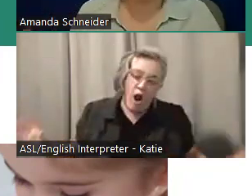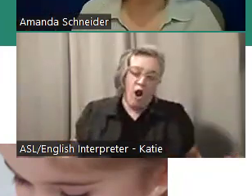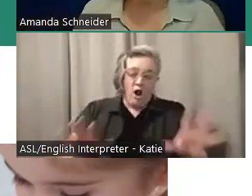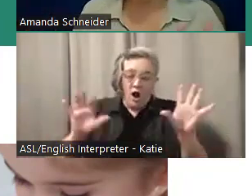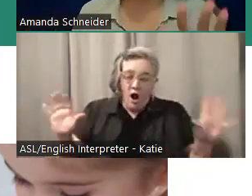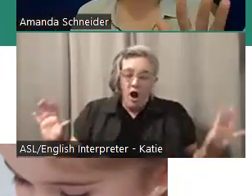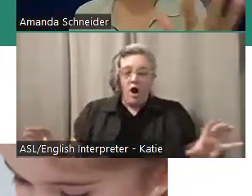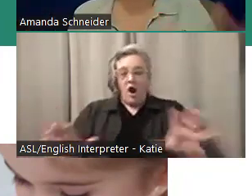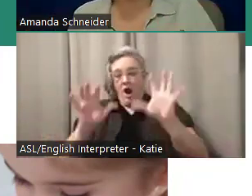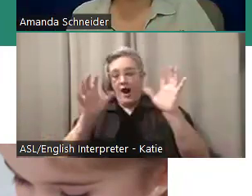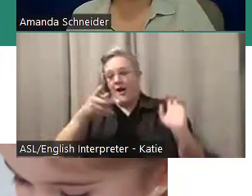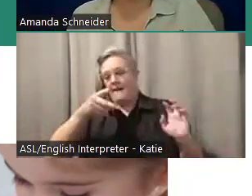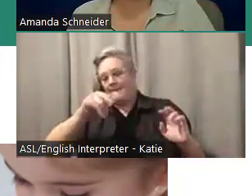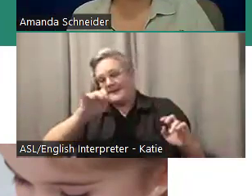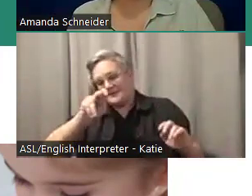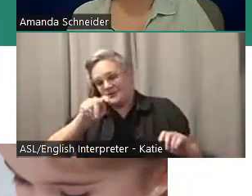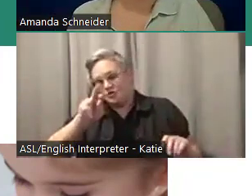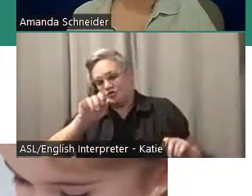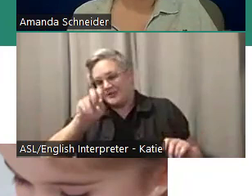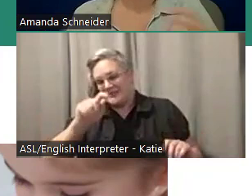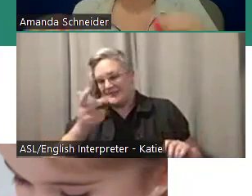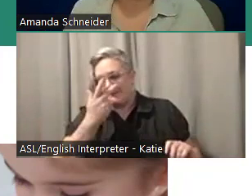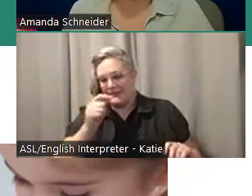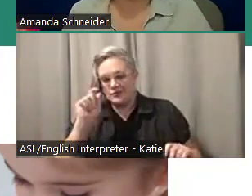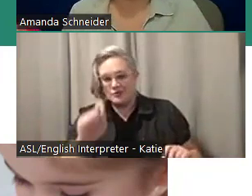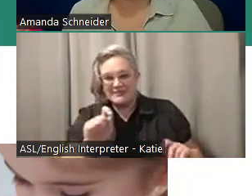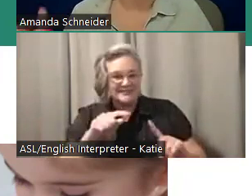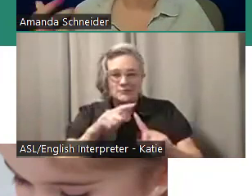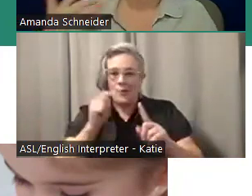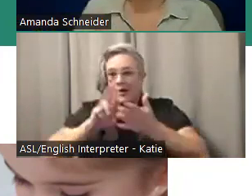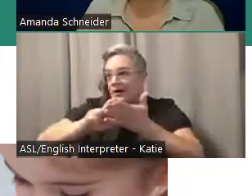Look at Pinterest, or research on the internet. It's really thinking about